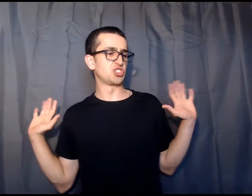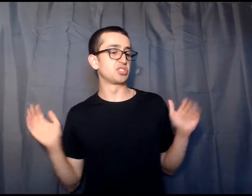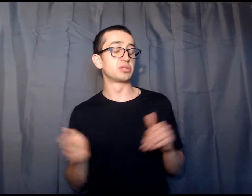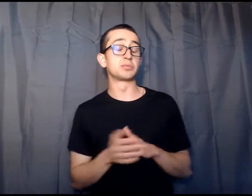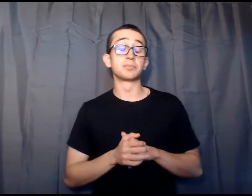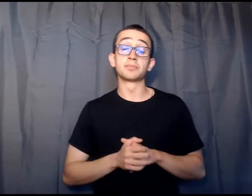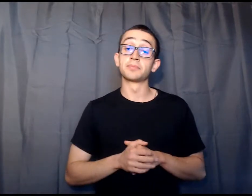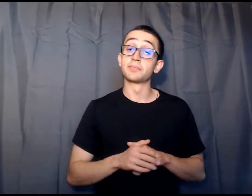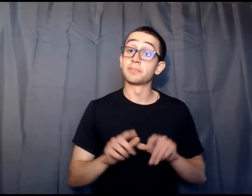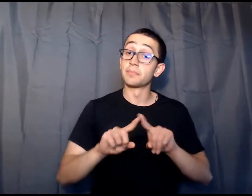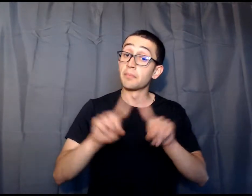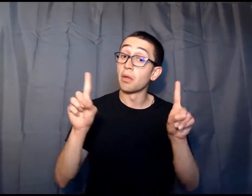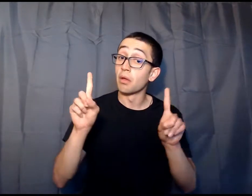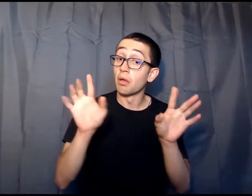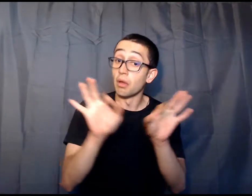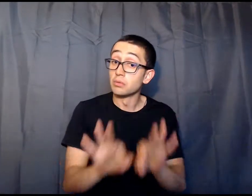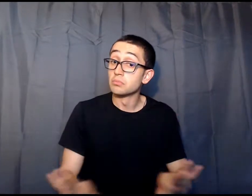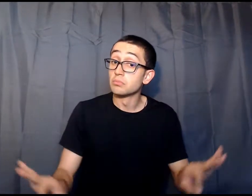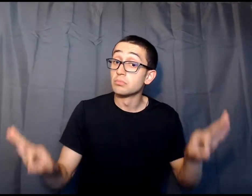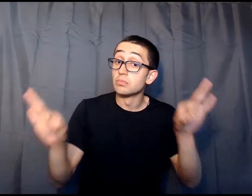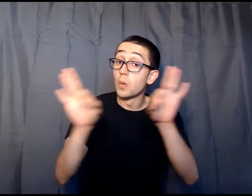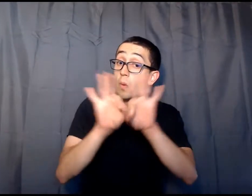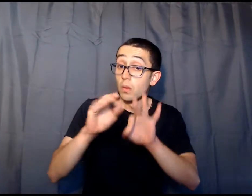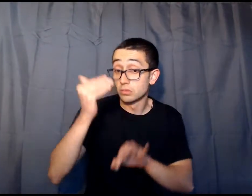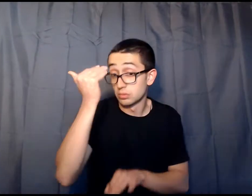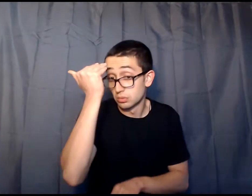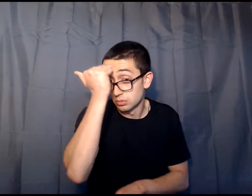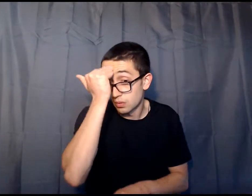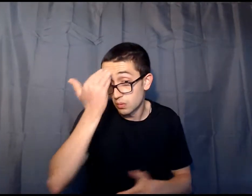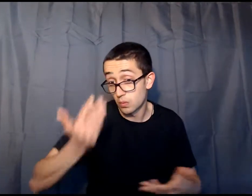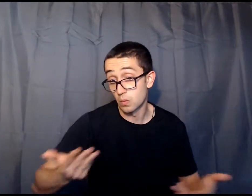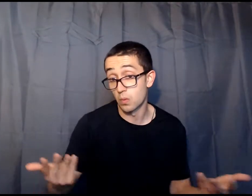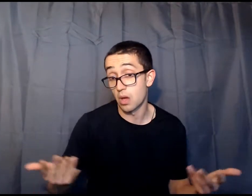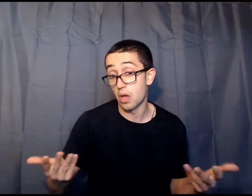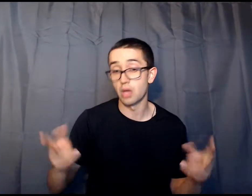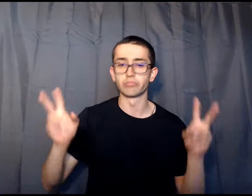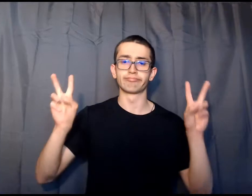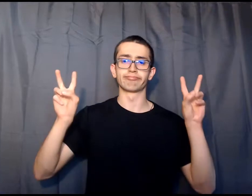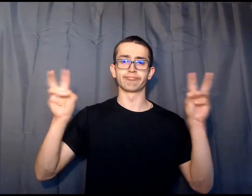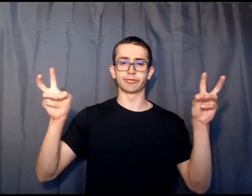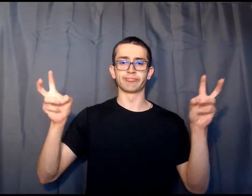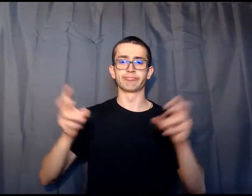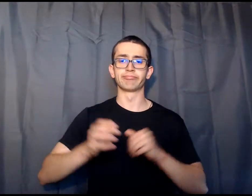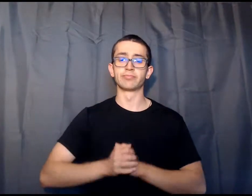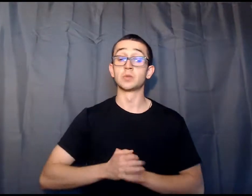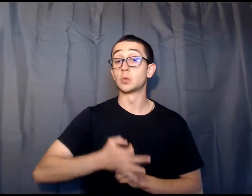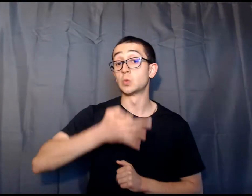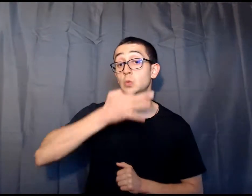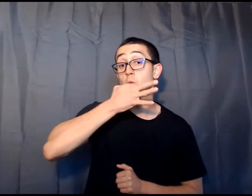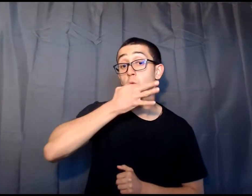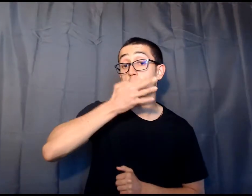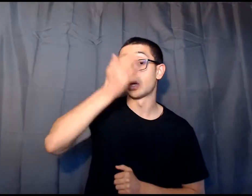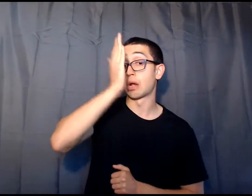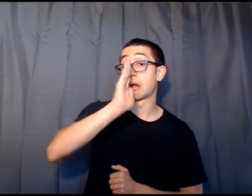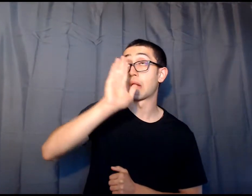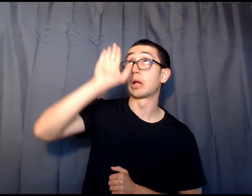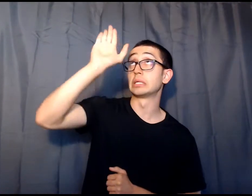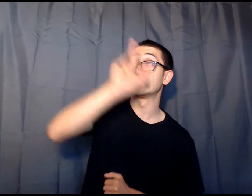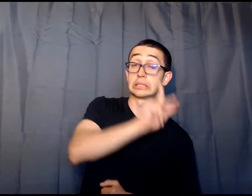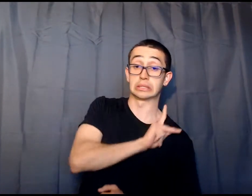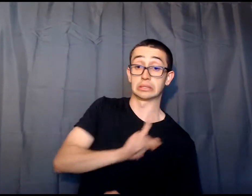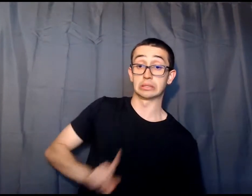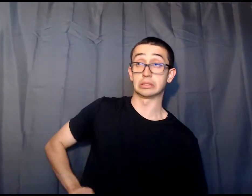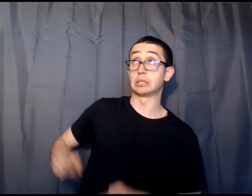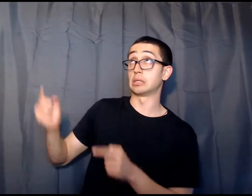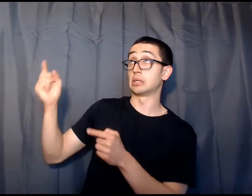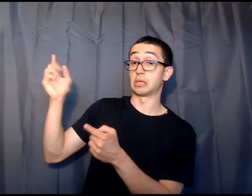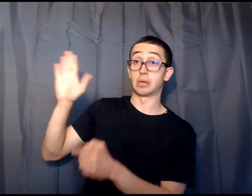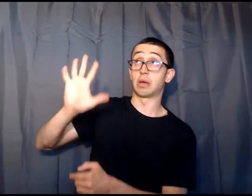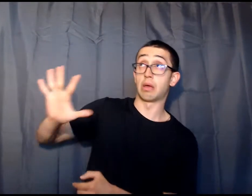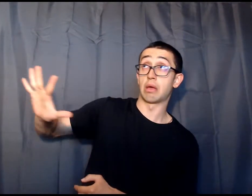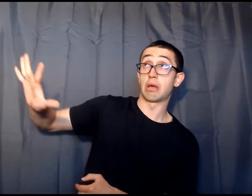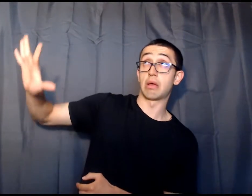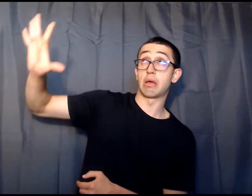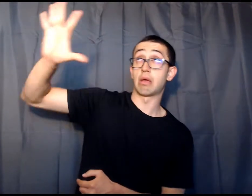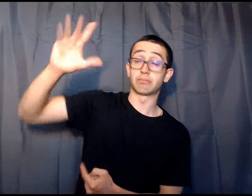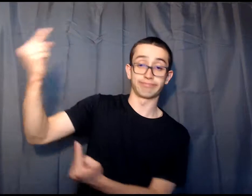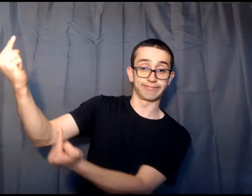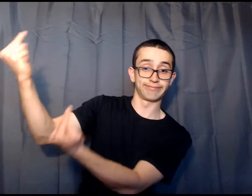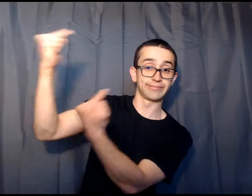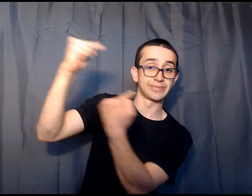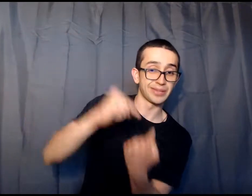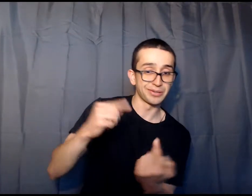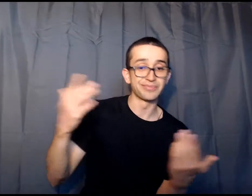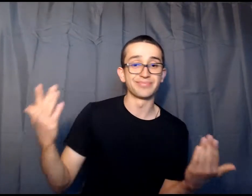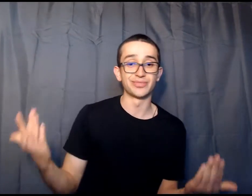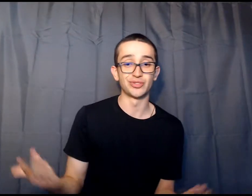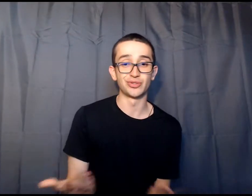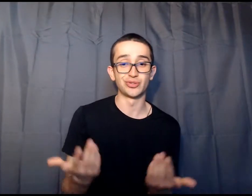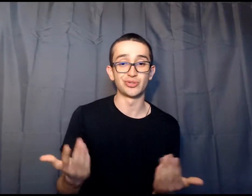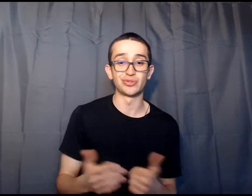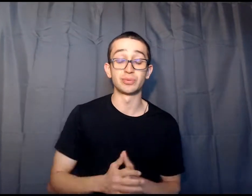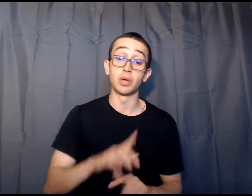Yet know this: the kingdom of God is at hand.